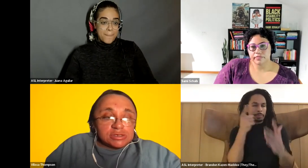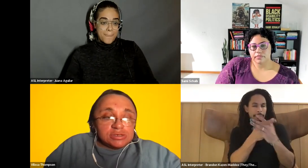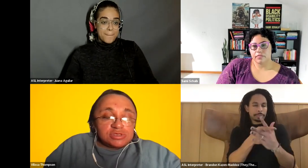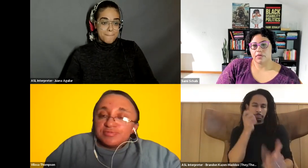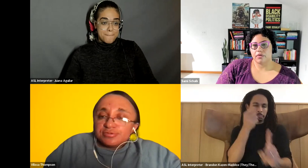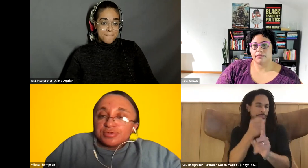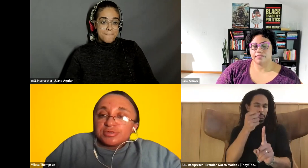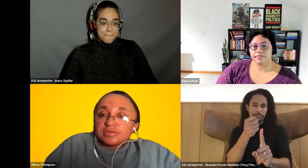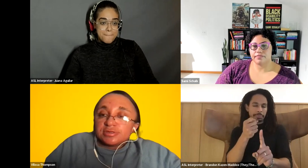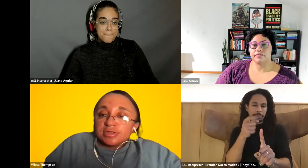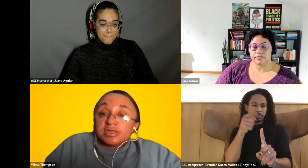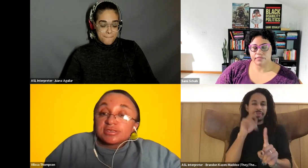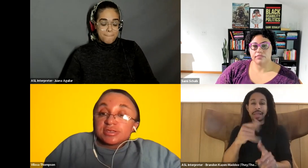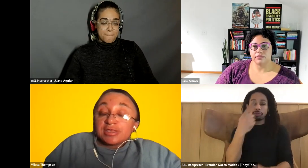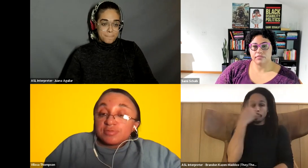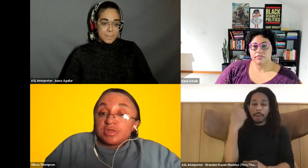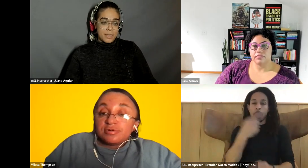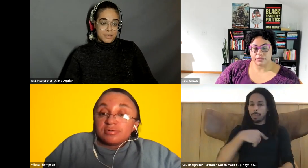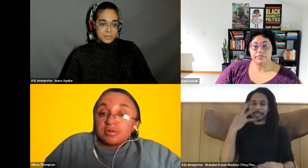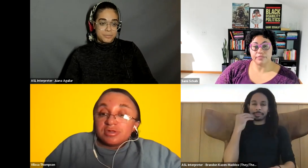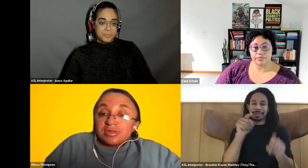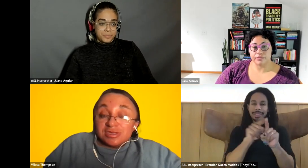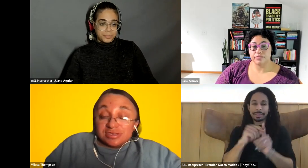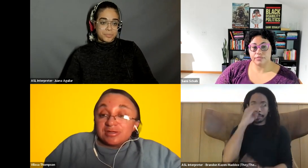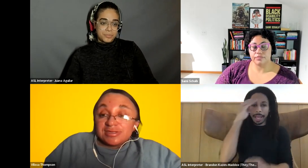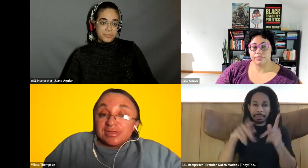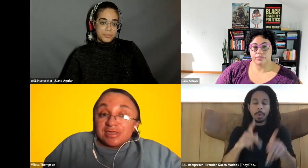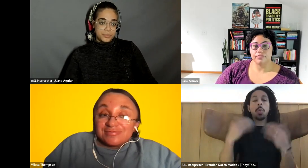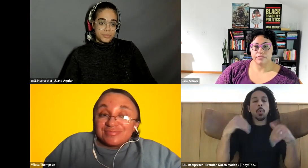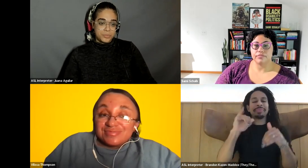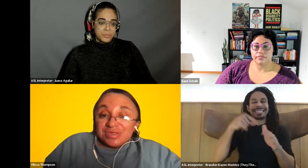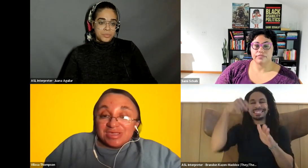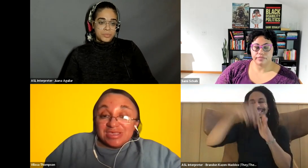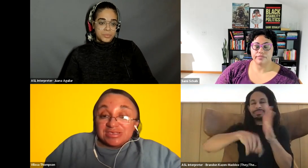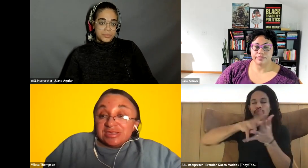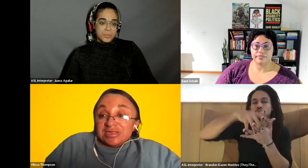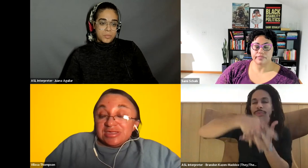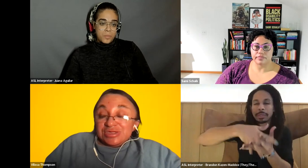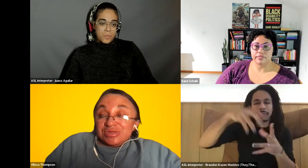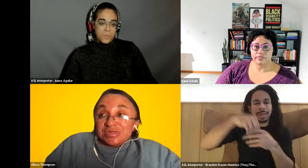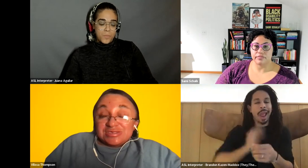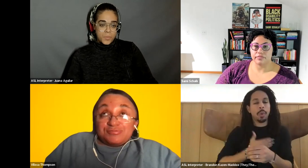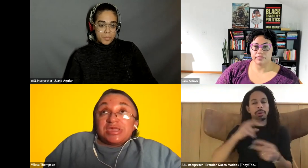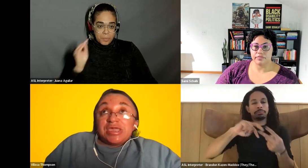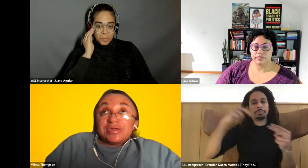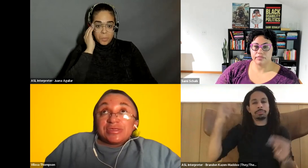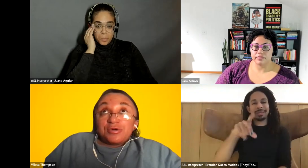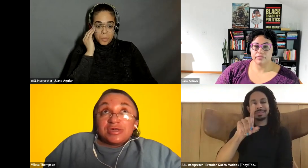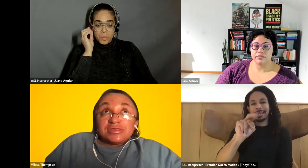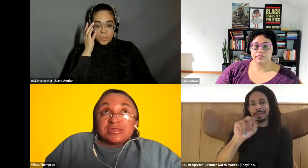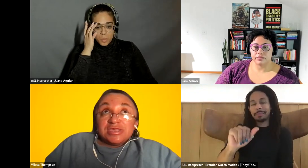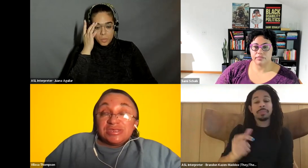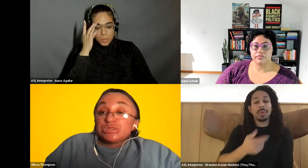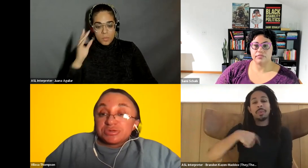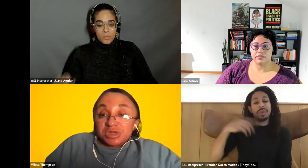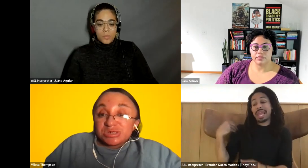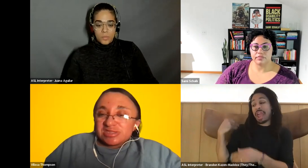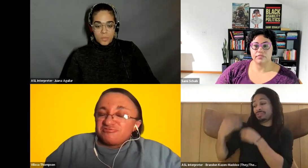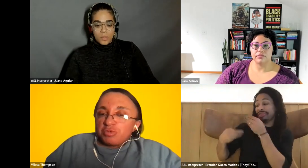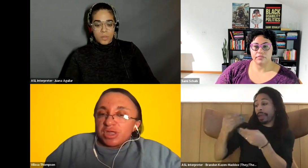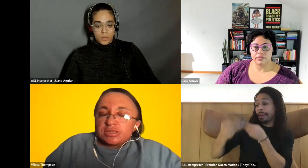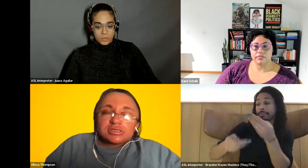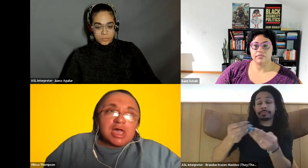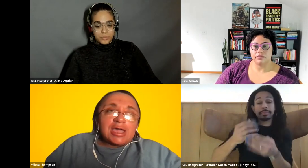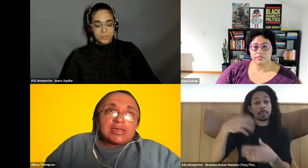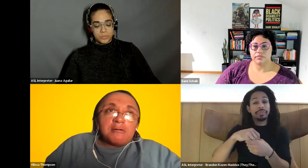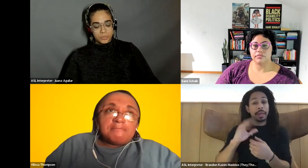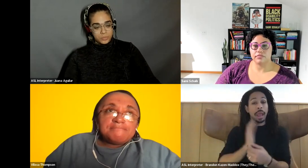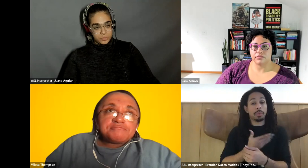Vilissa Thompson: deeply rooted in us as a people is in our DNA, you know it's. you know, If we carried it on in each generation with different ways. I